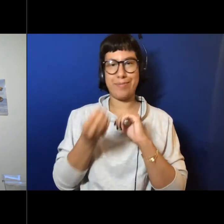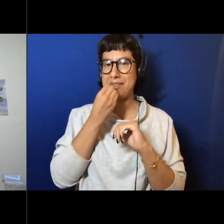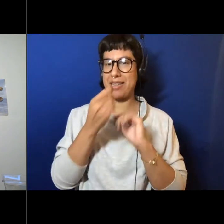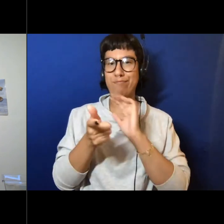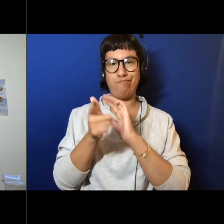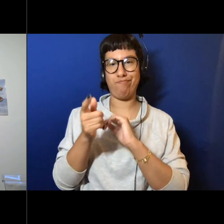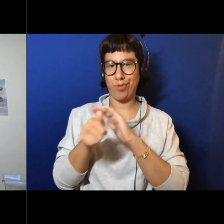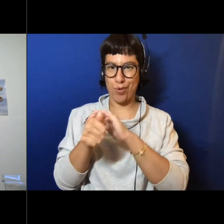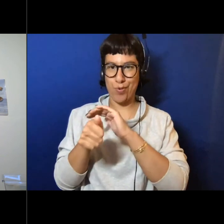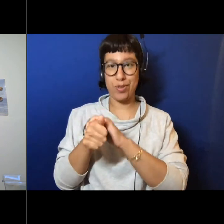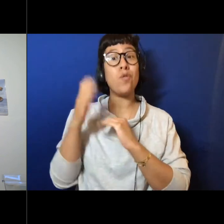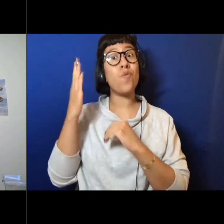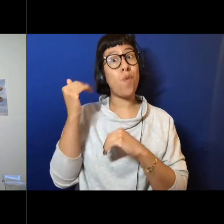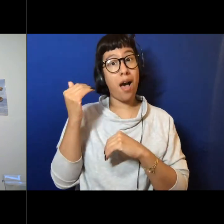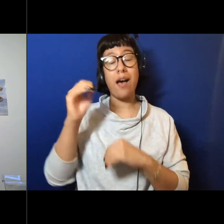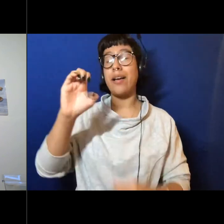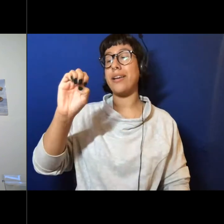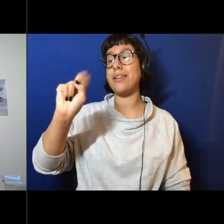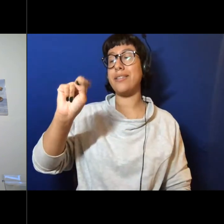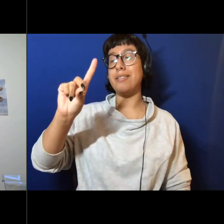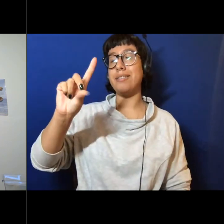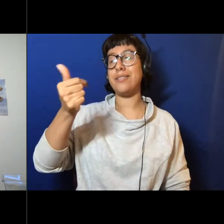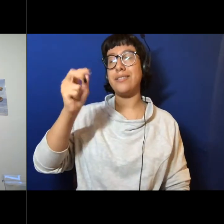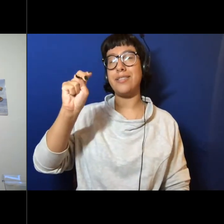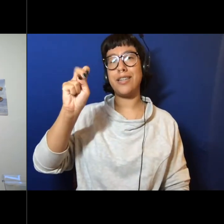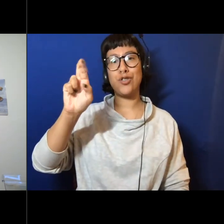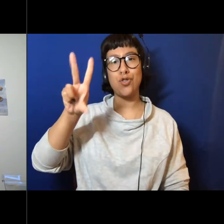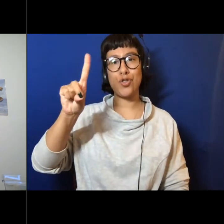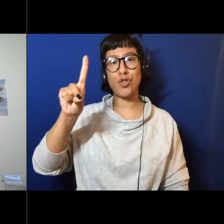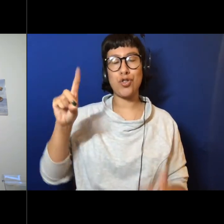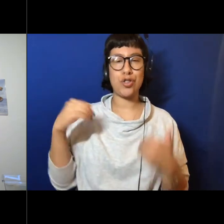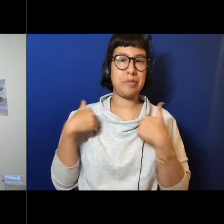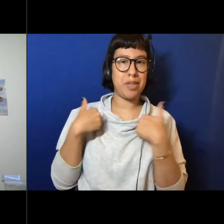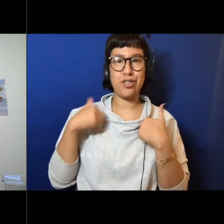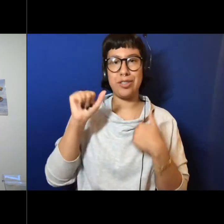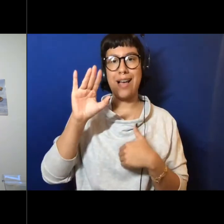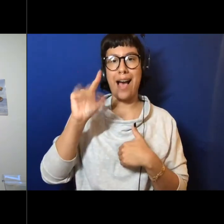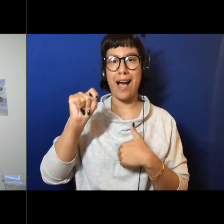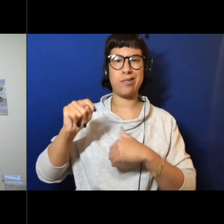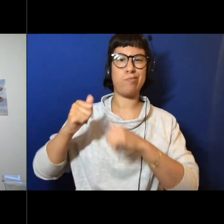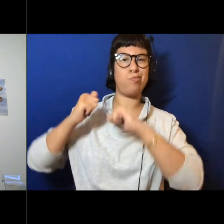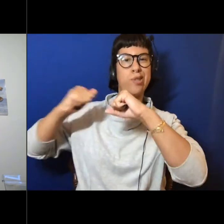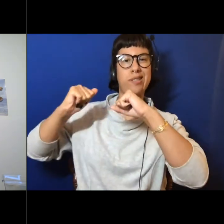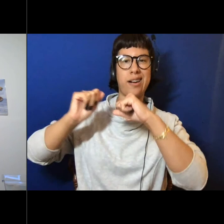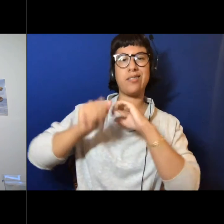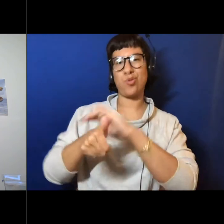They're protected under Endangered Species Act. So thank you for reminding me of that, Michelle. And the last question, because I know you have